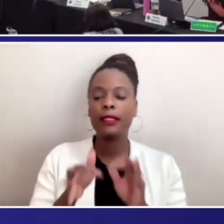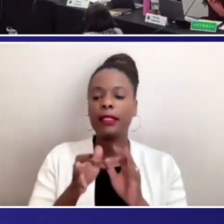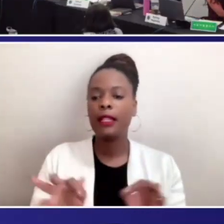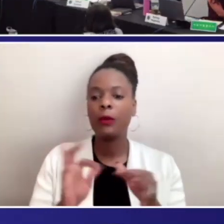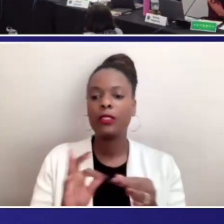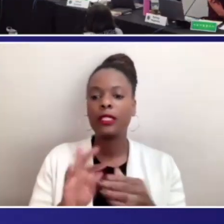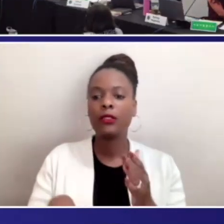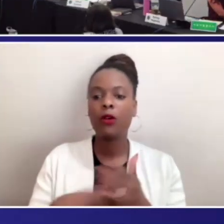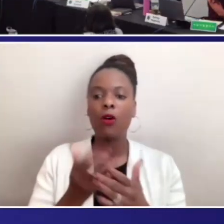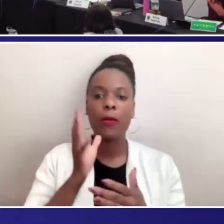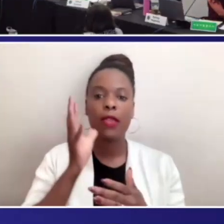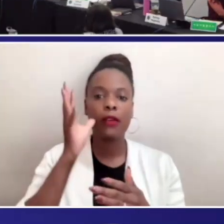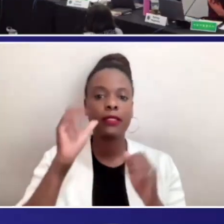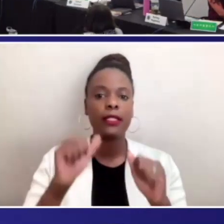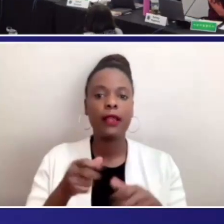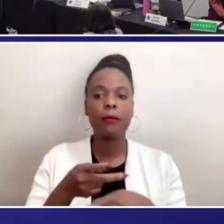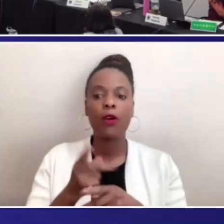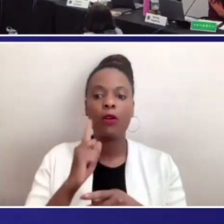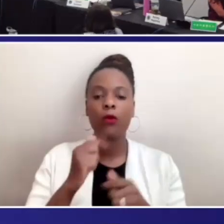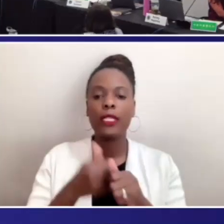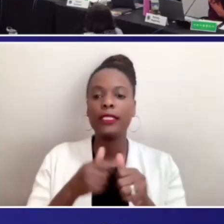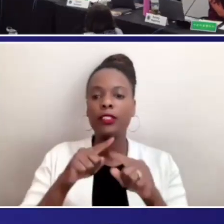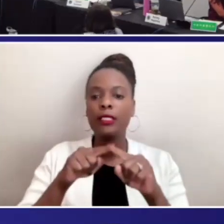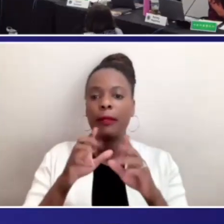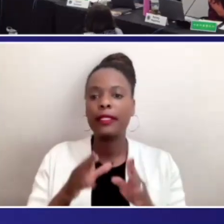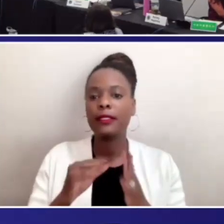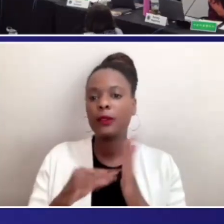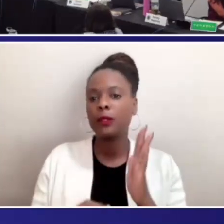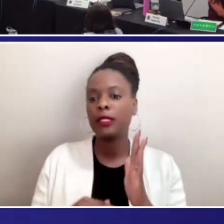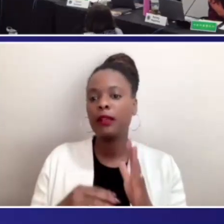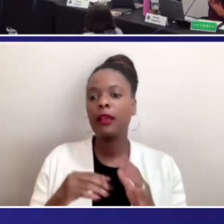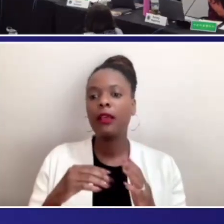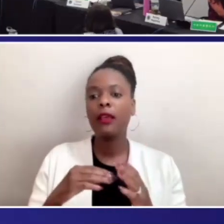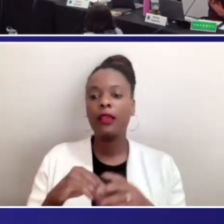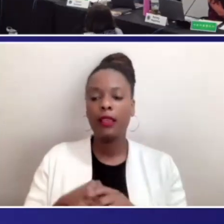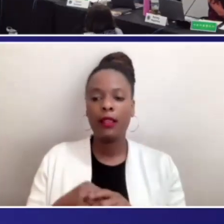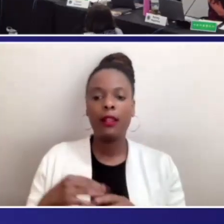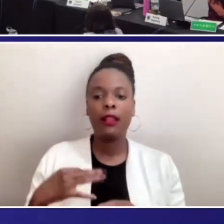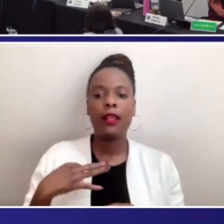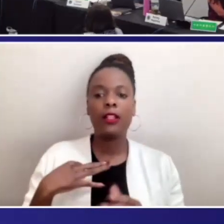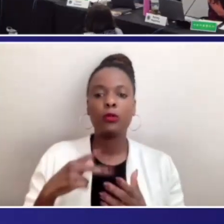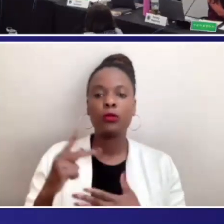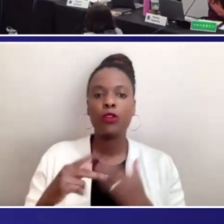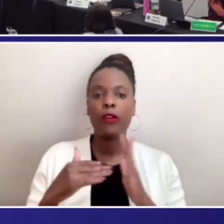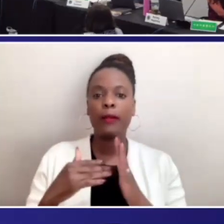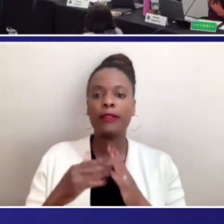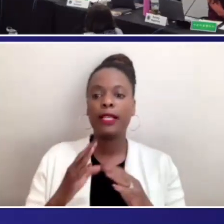borrow on behalf of each dependent student for enrollment in an eligible program of study, may not exceed $65,000.